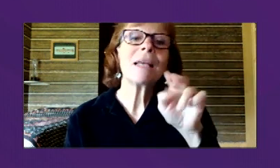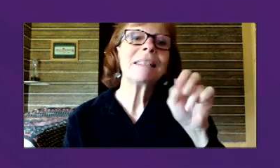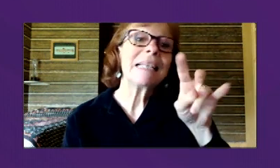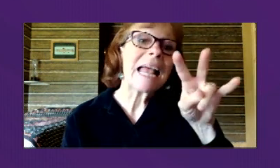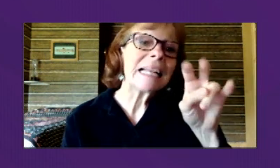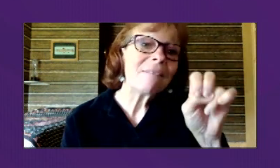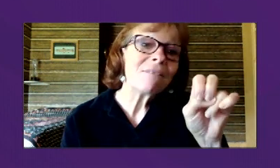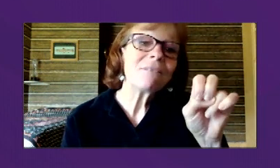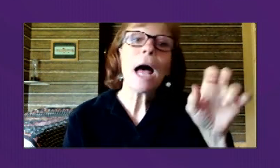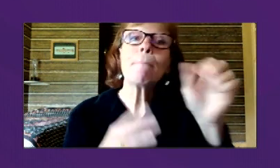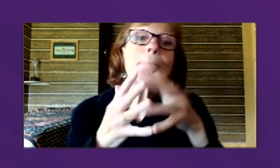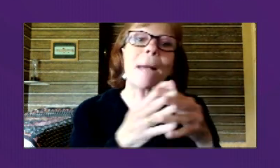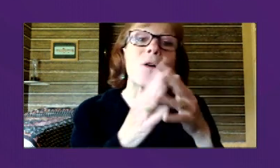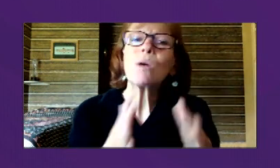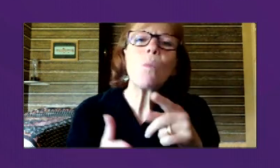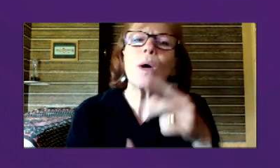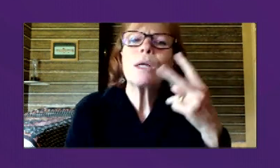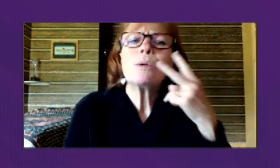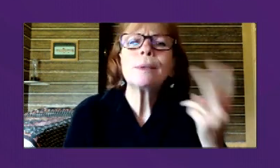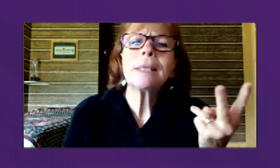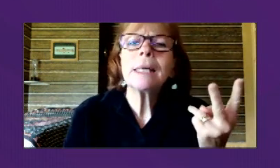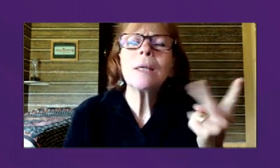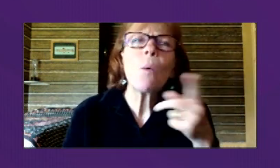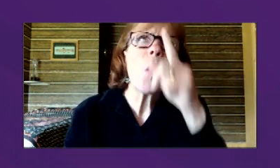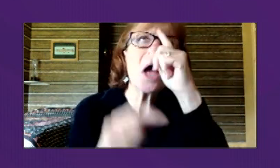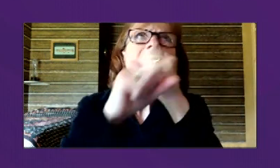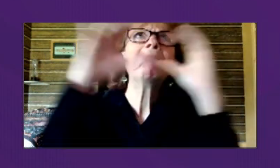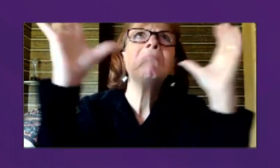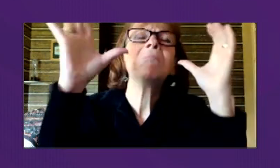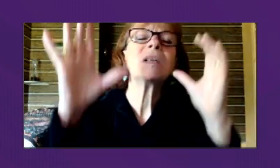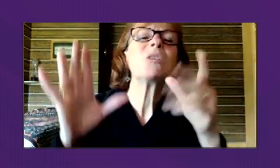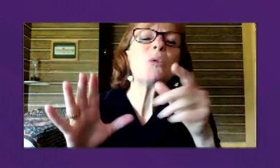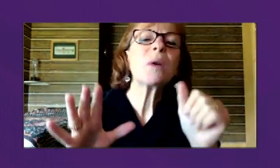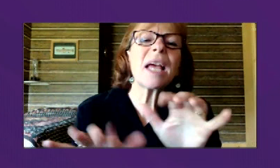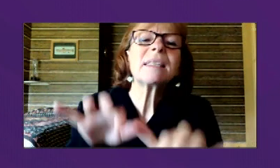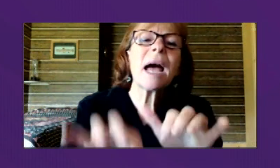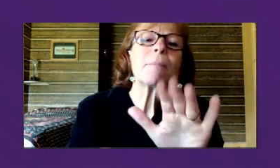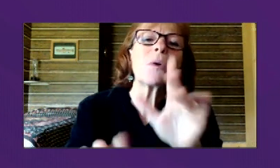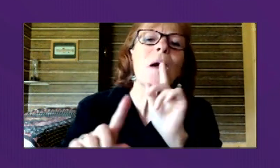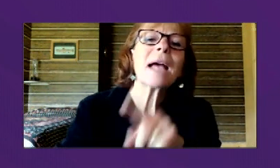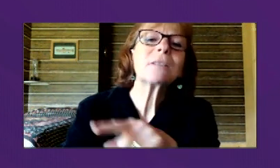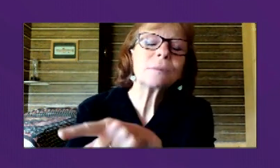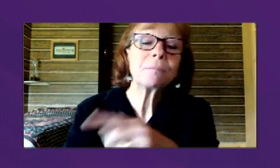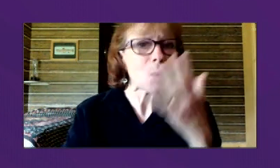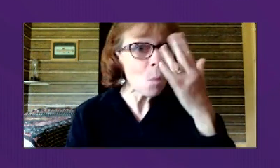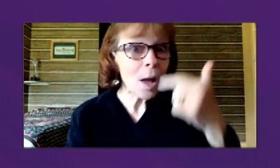You can feel free to share these answers in the chat. I asked this question because I think it's